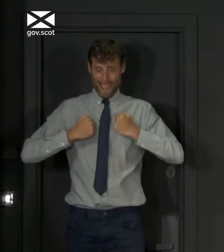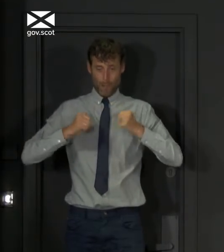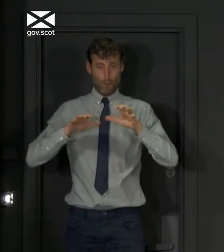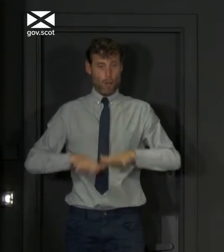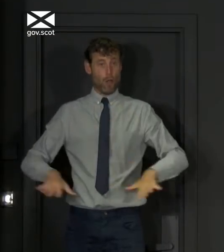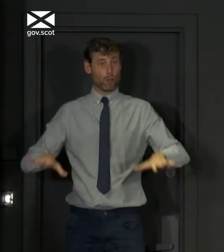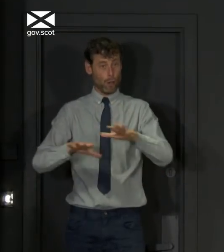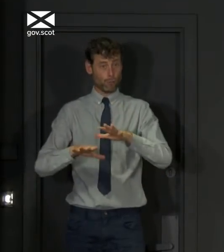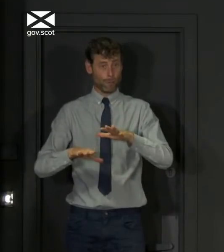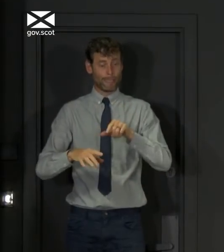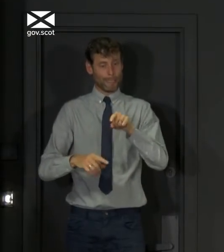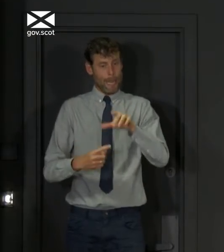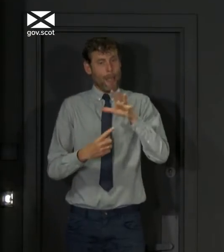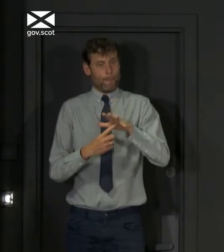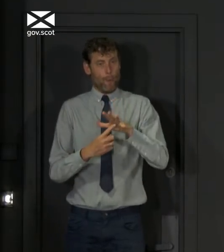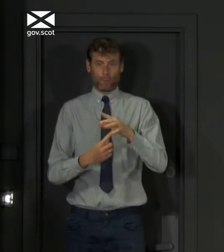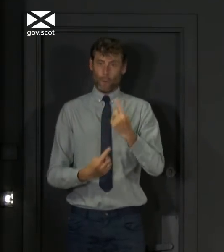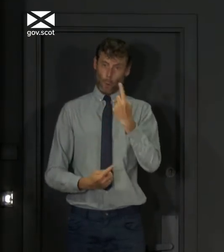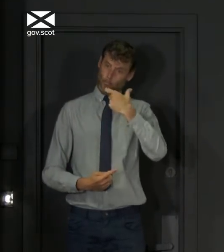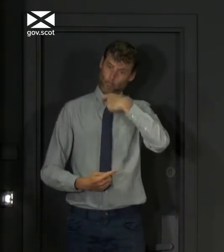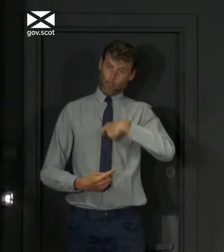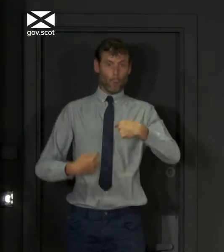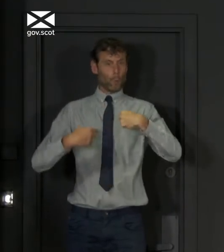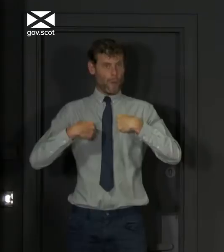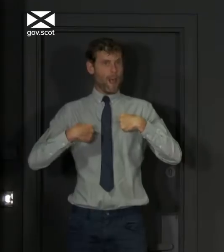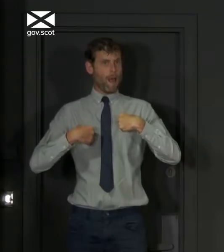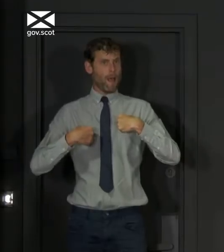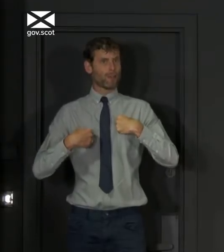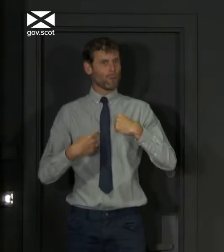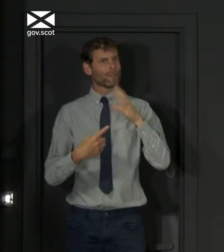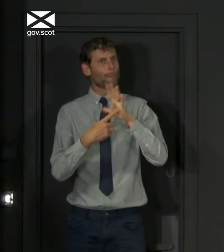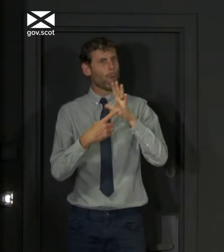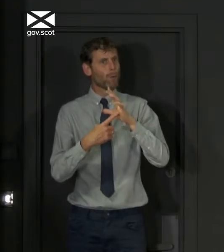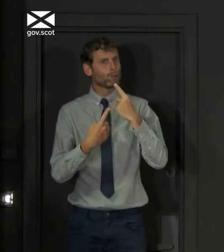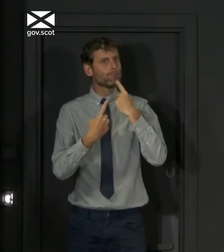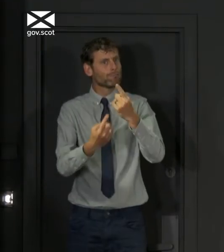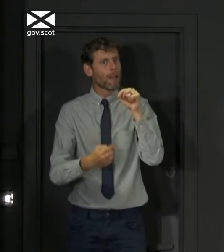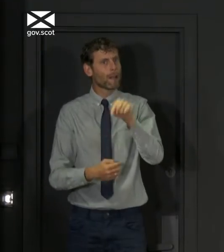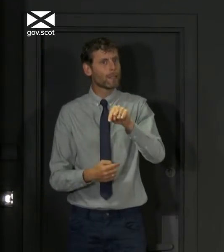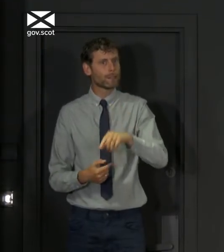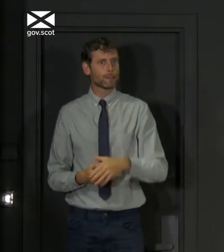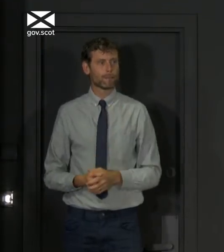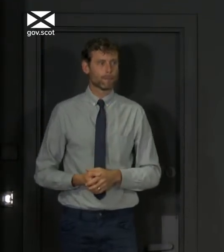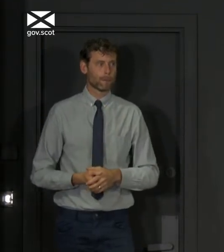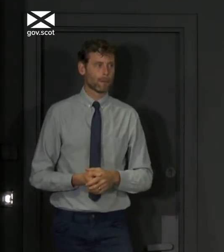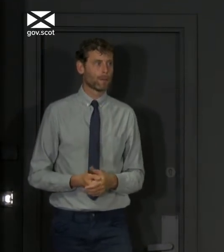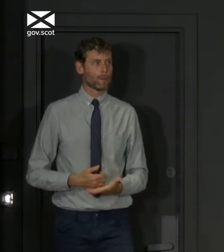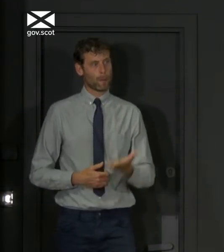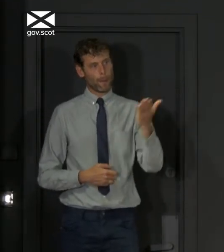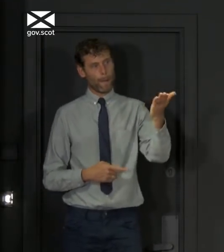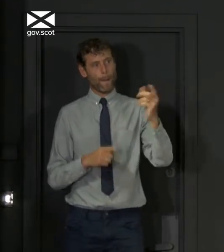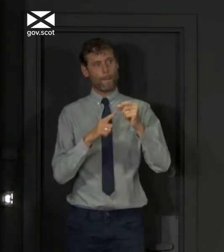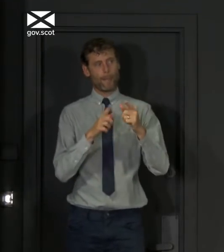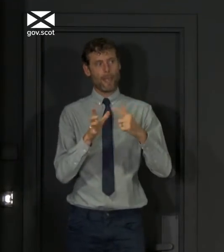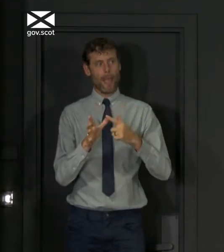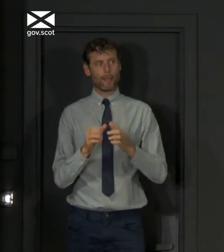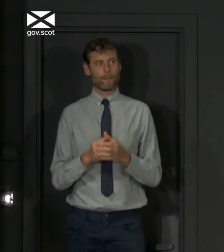it's important that message goes out to the sector right now. Neil Pooran from PA .